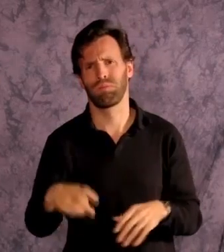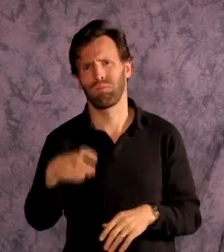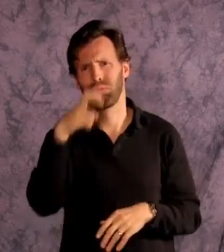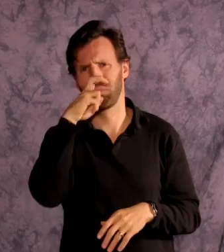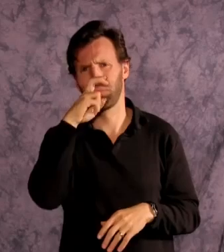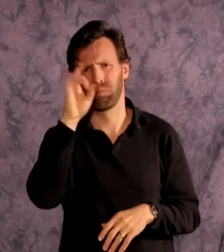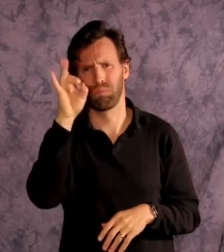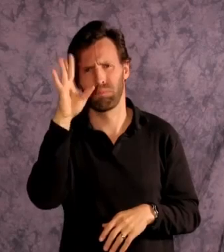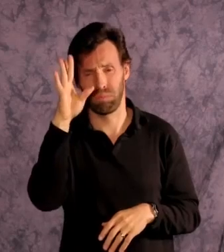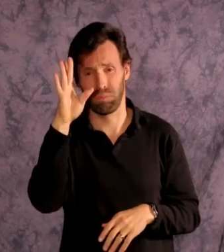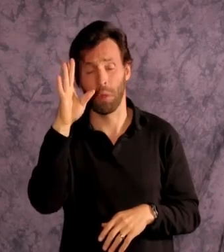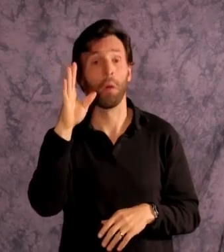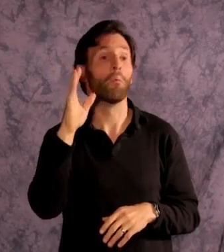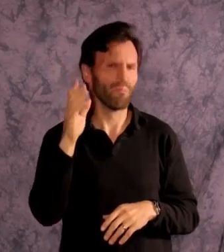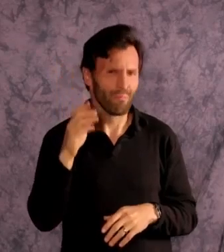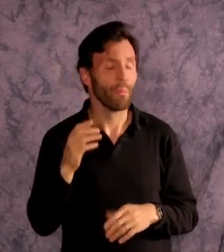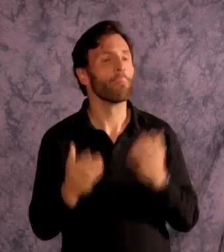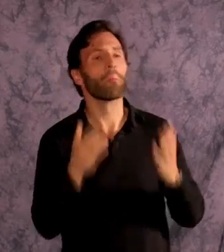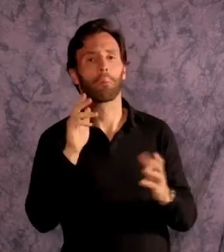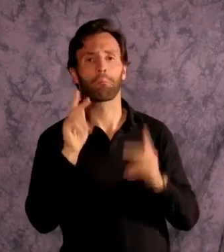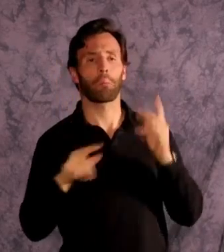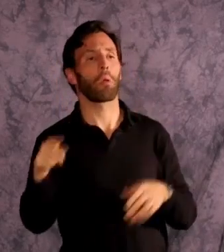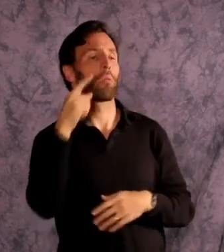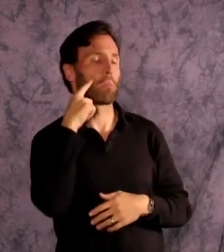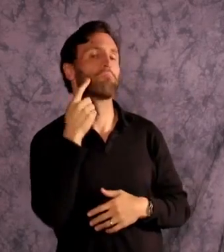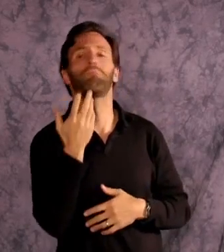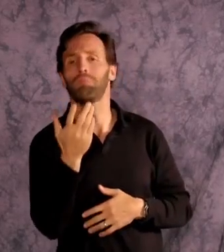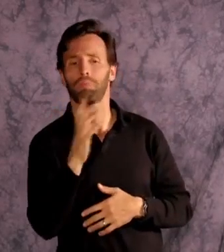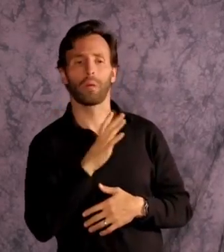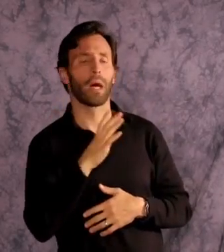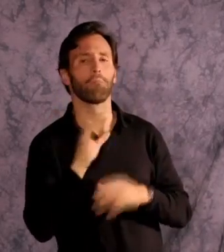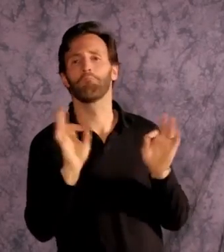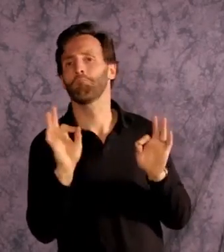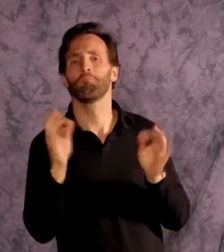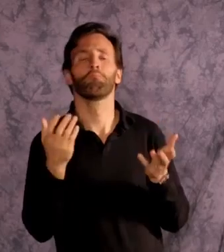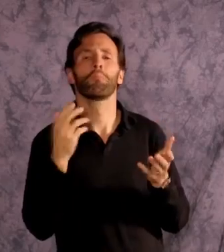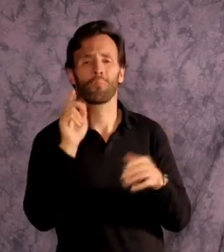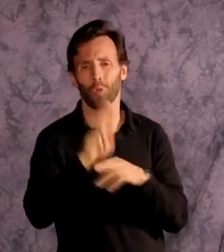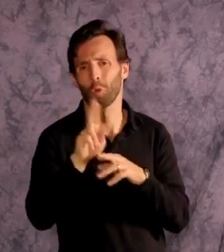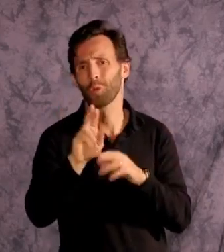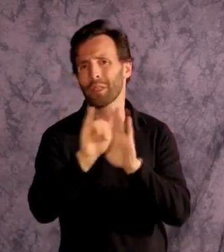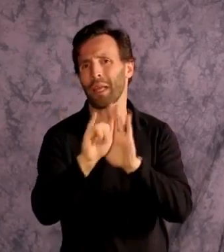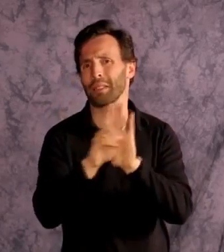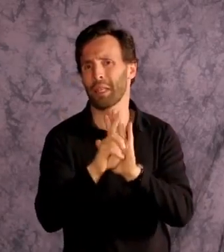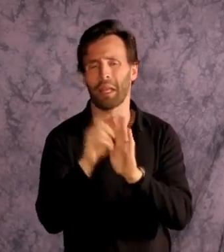The proposed "Photo ID" constitutional amendment is too harsh.